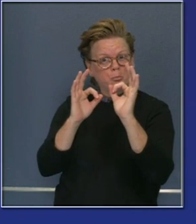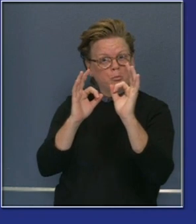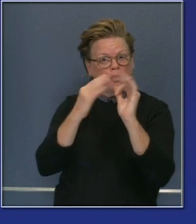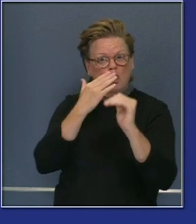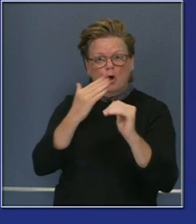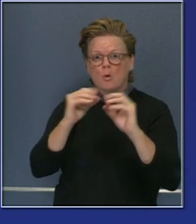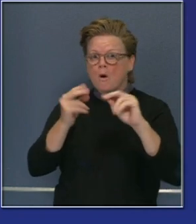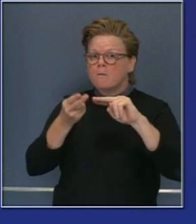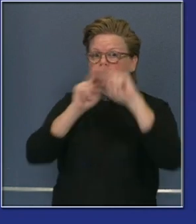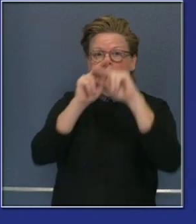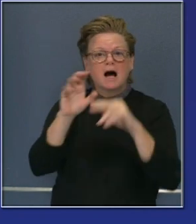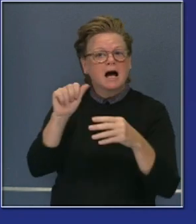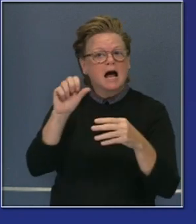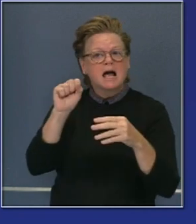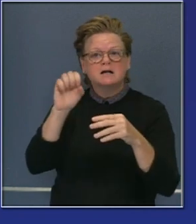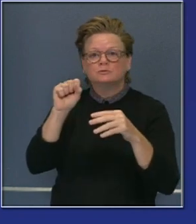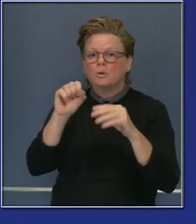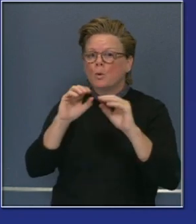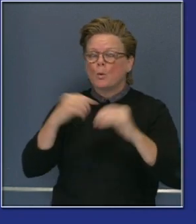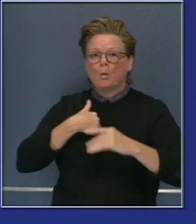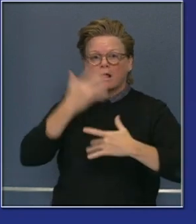CRITERIA WITHIN THAT TIER FOR